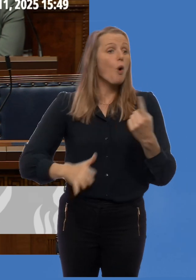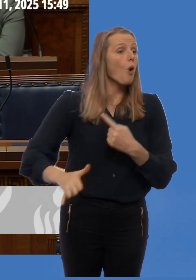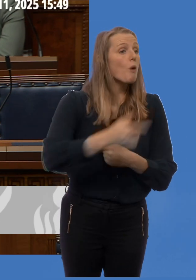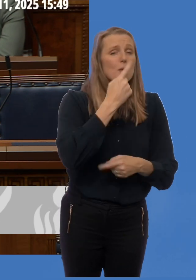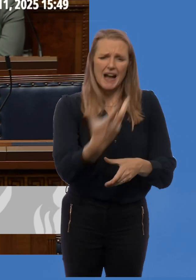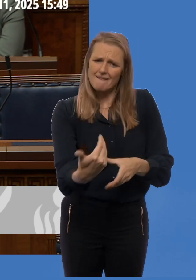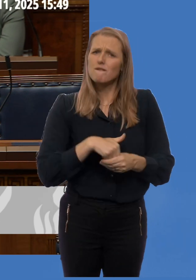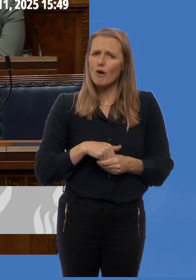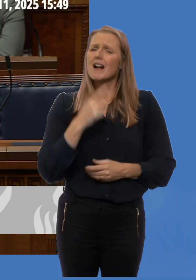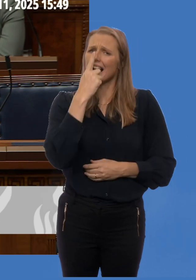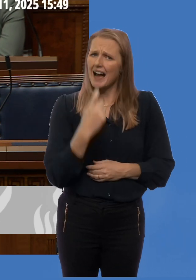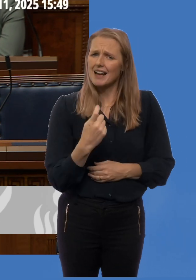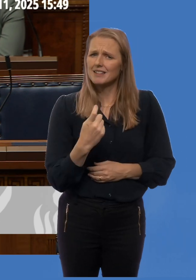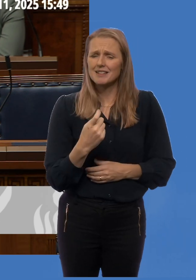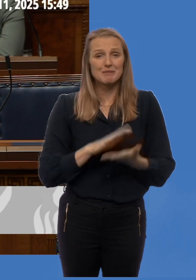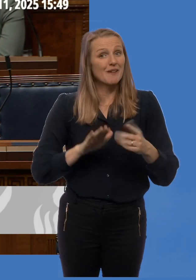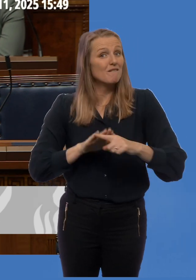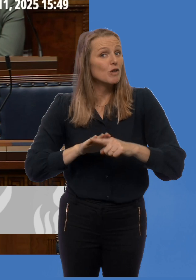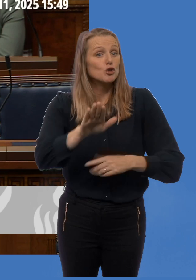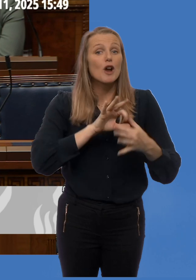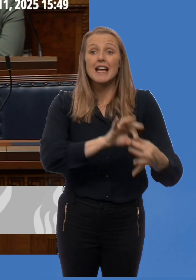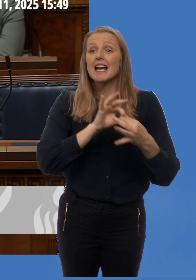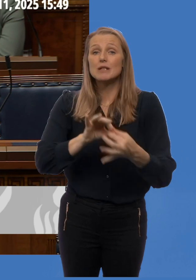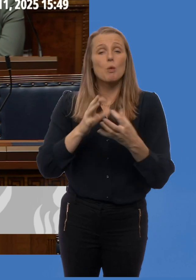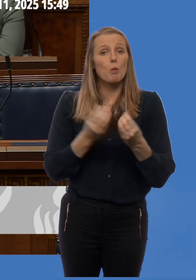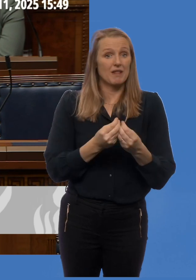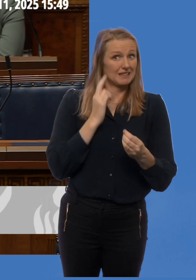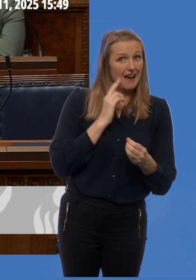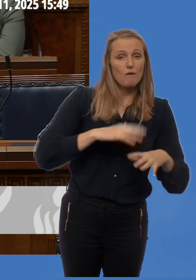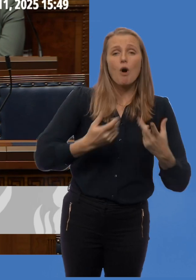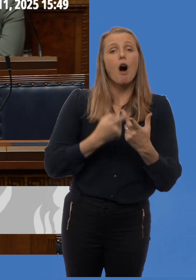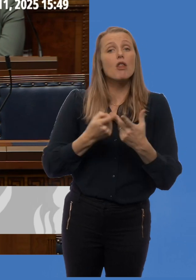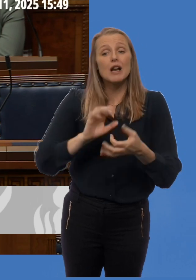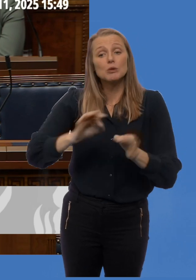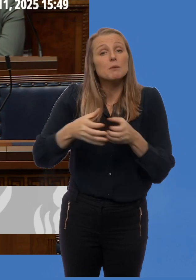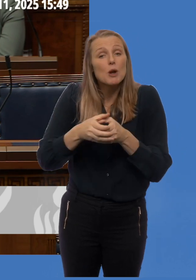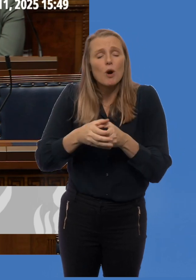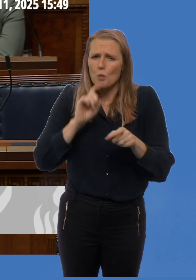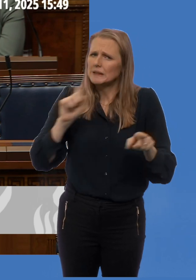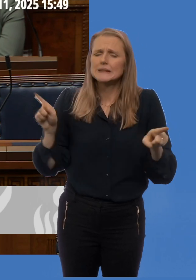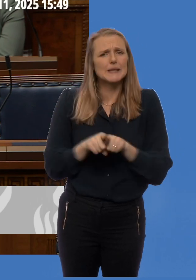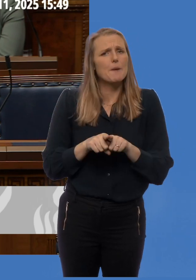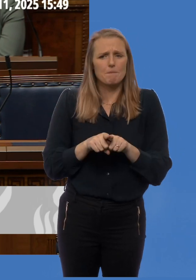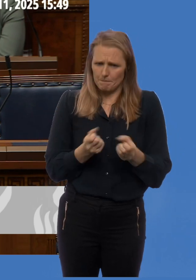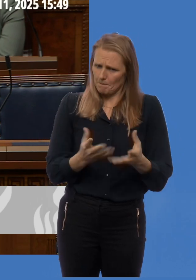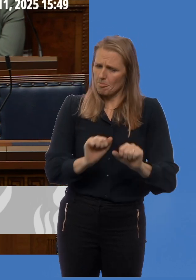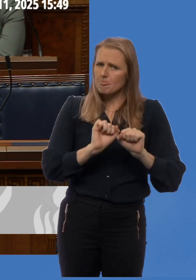with linguistic minority communities. There are also critical legislative concerns that demand